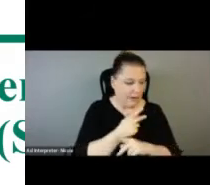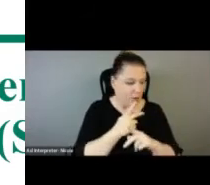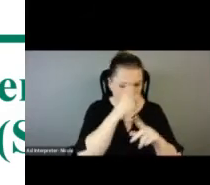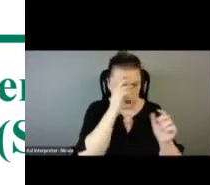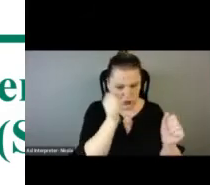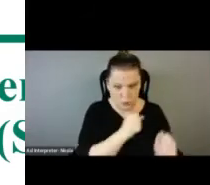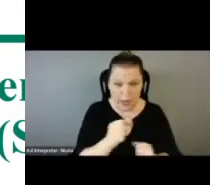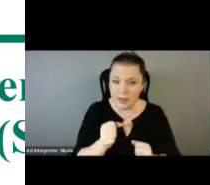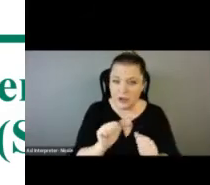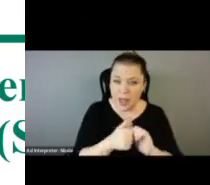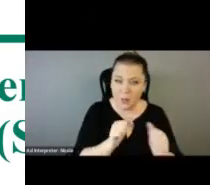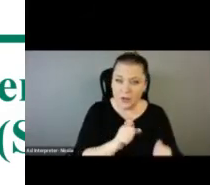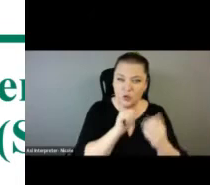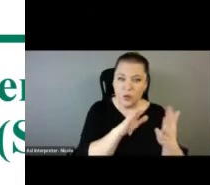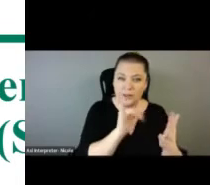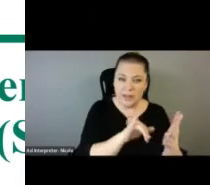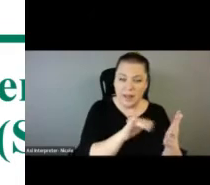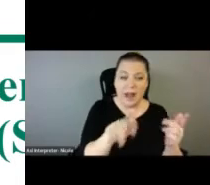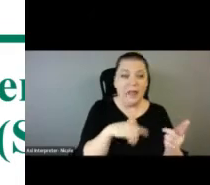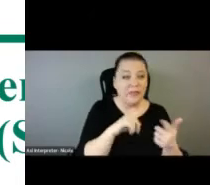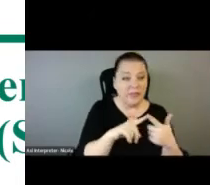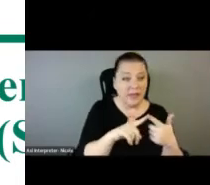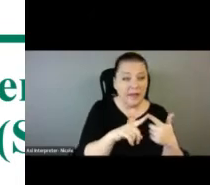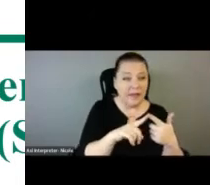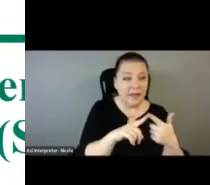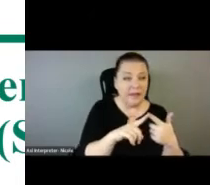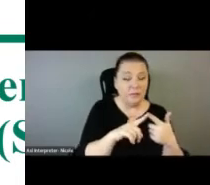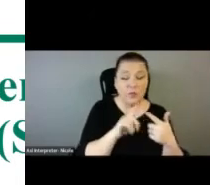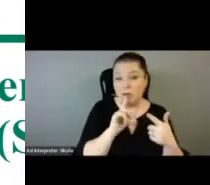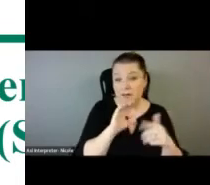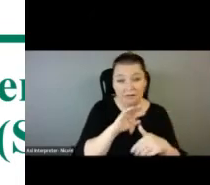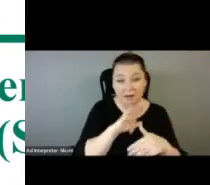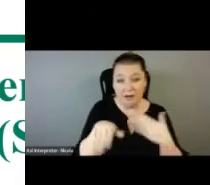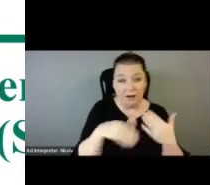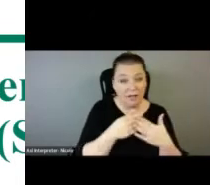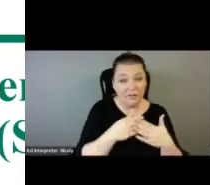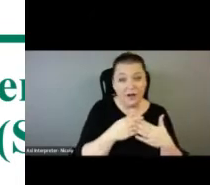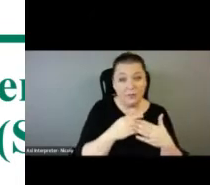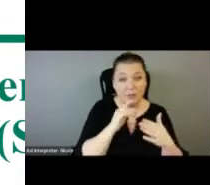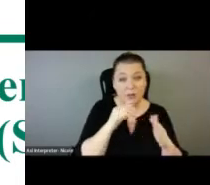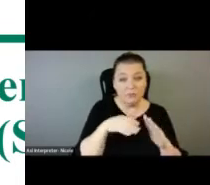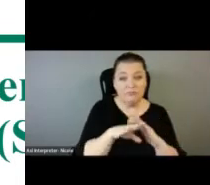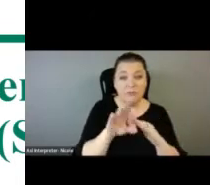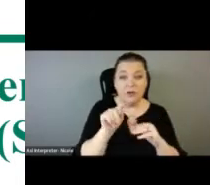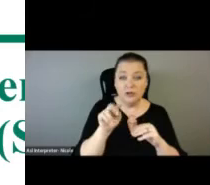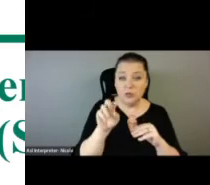address that. And then all of these are trending in the right direction for purpose, that's not the case for all of the